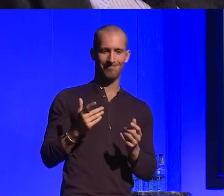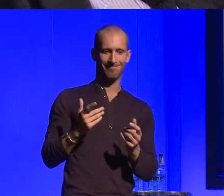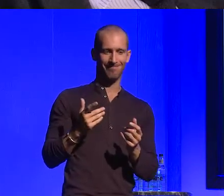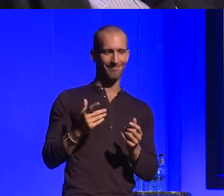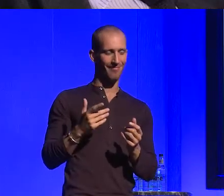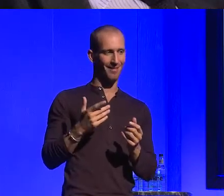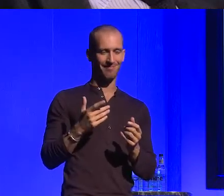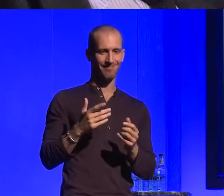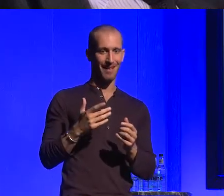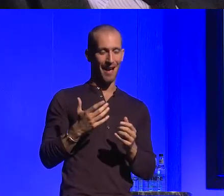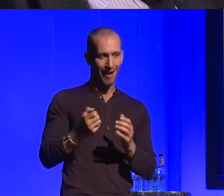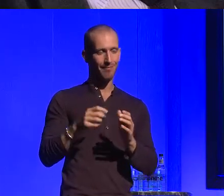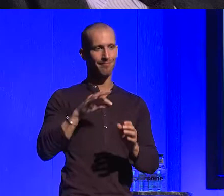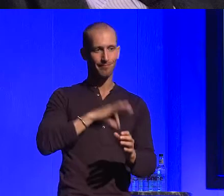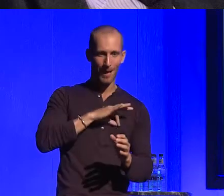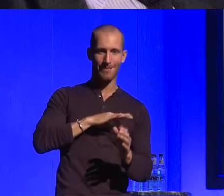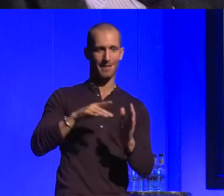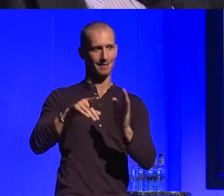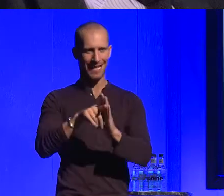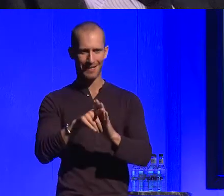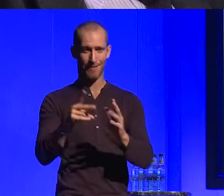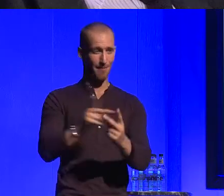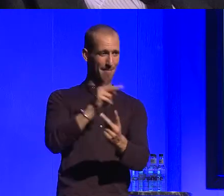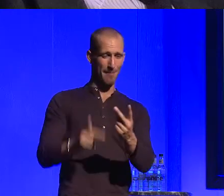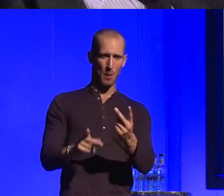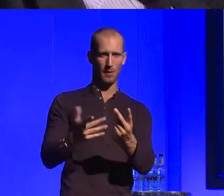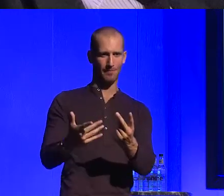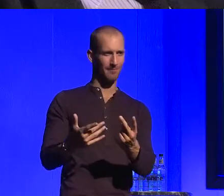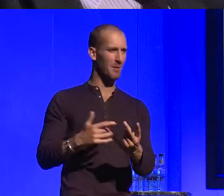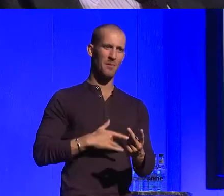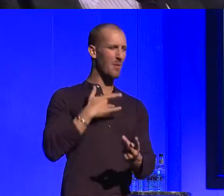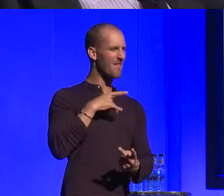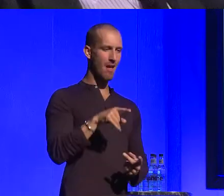However, actually, we thought this is probably a false division; it is a false dichotomy.